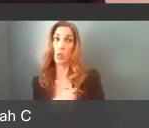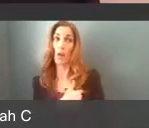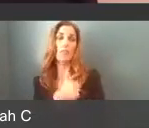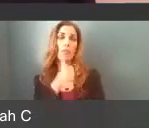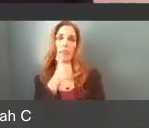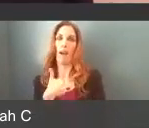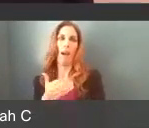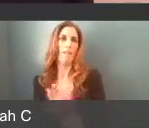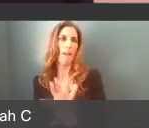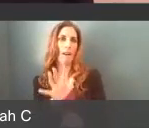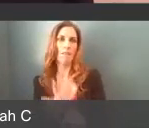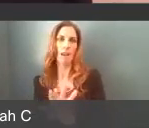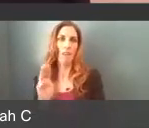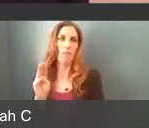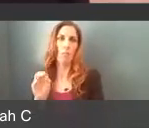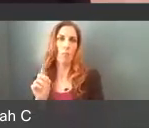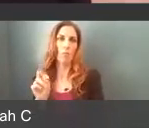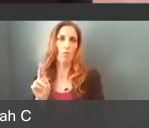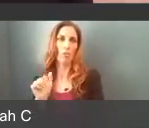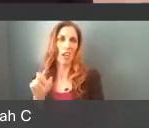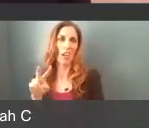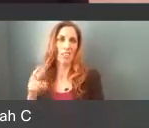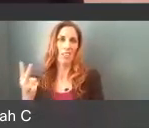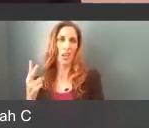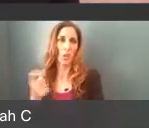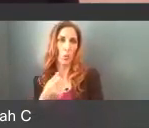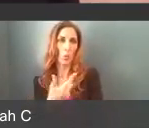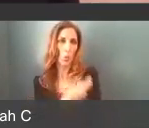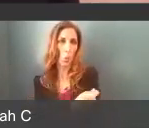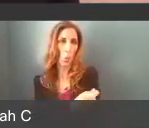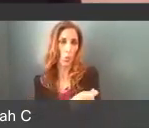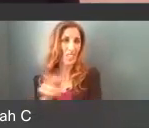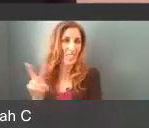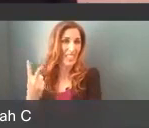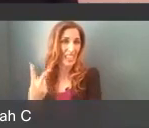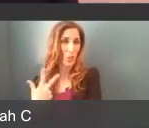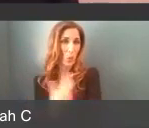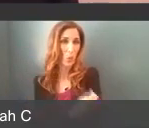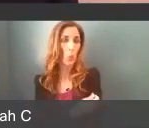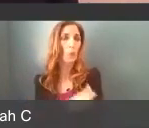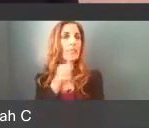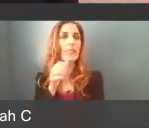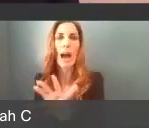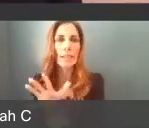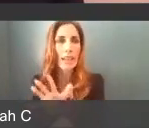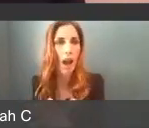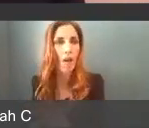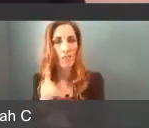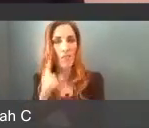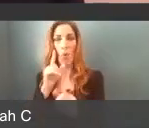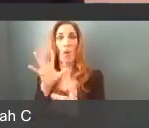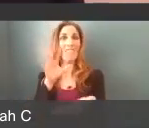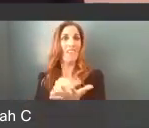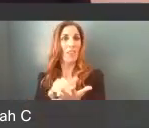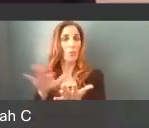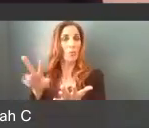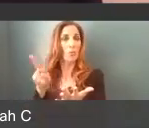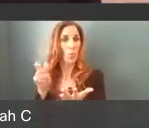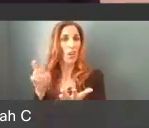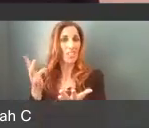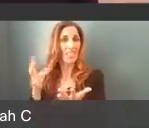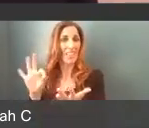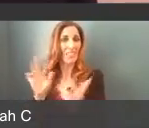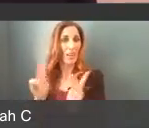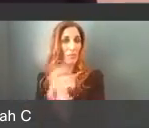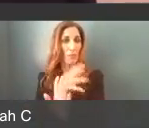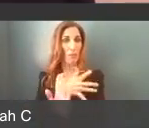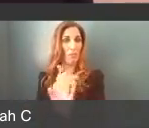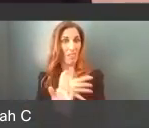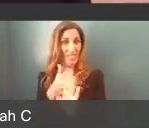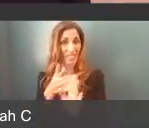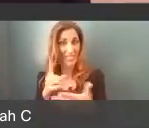amount of second dose Moderna vaccine to cover the 5,279 people scheduled for second doses next week.